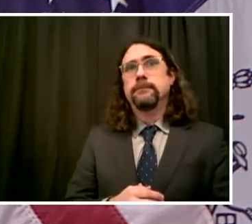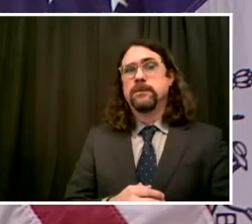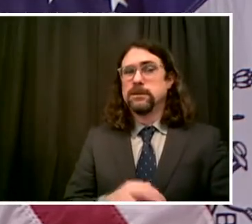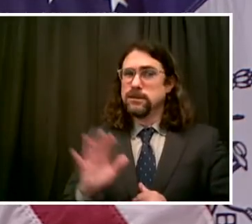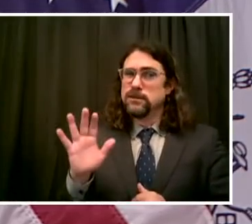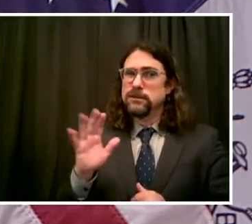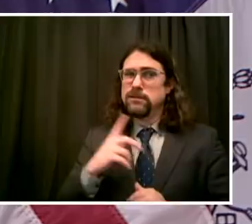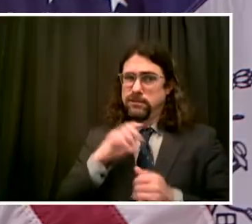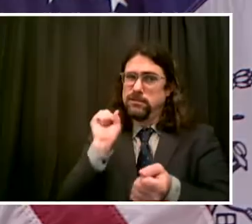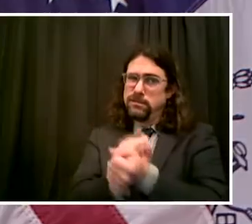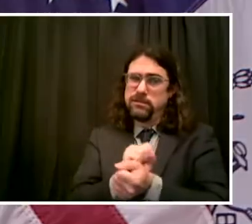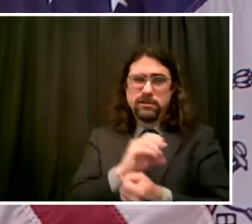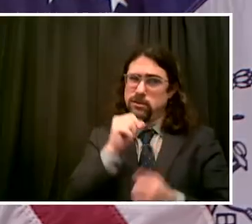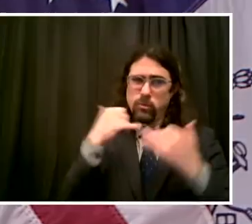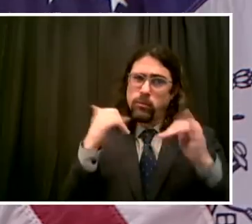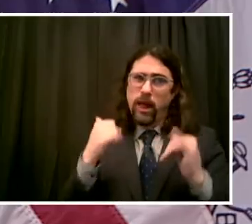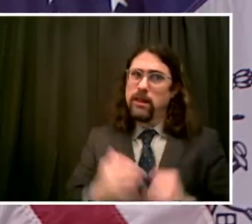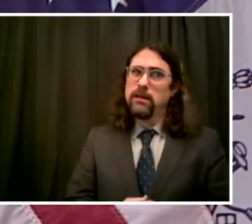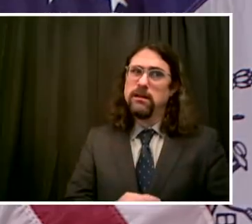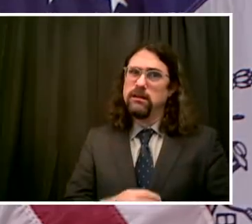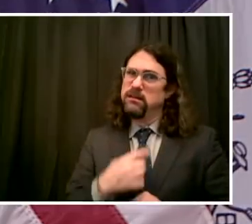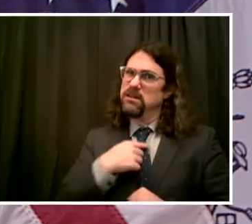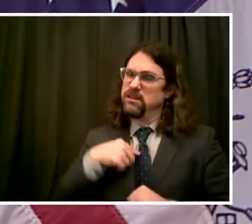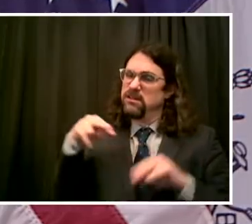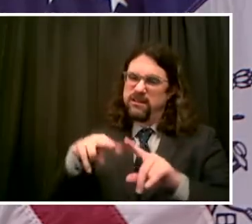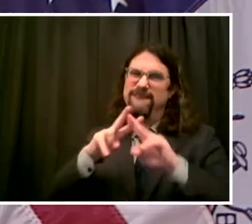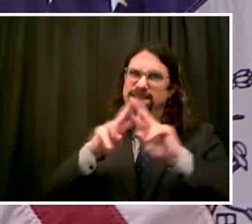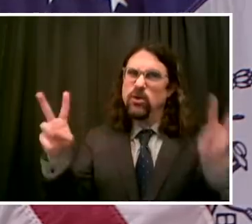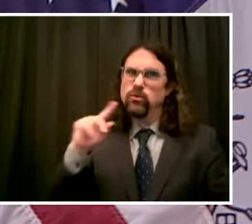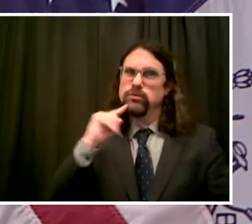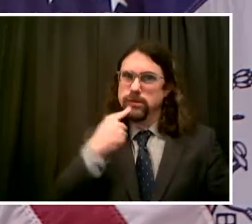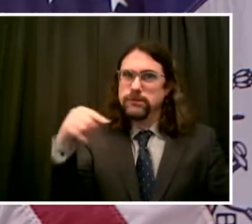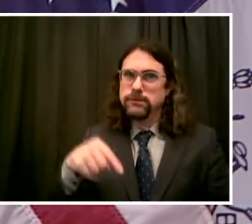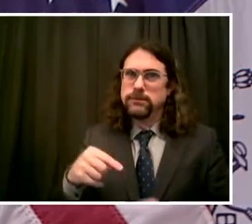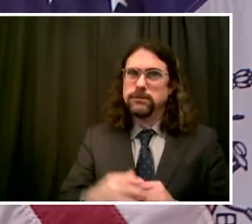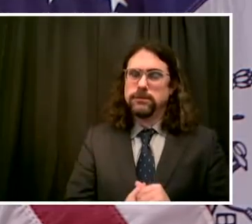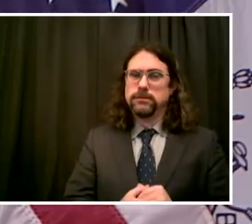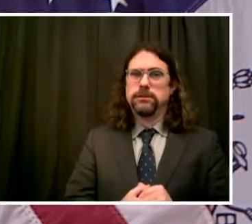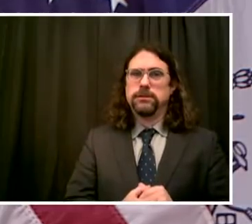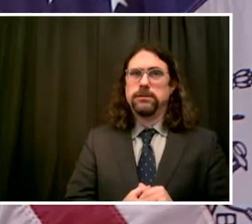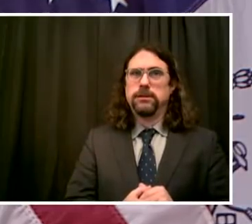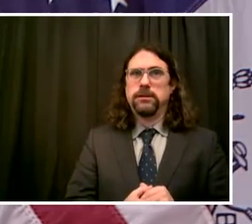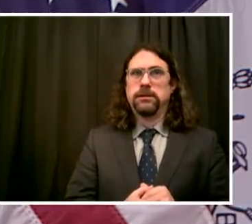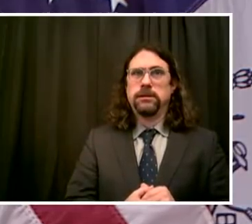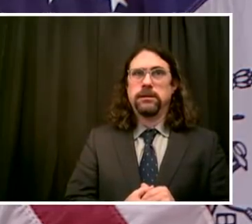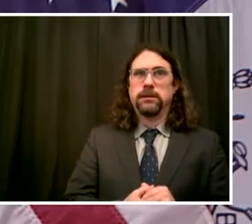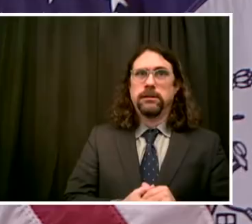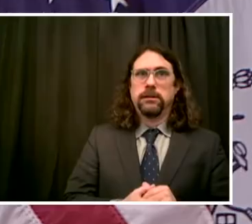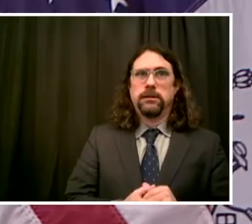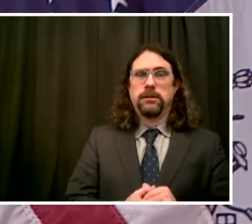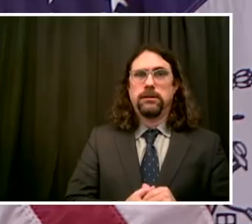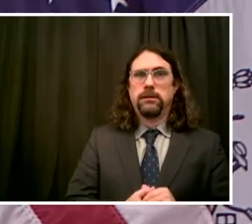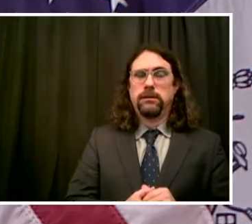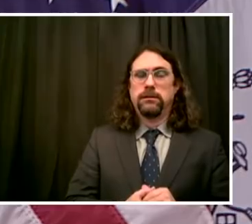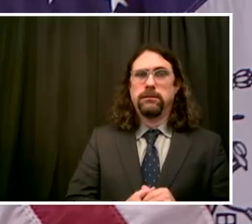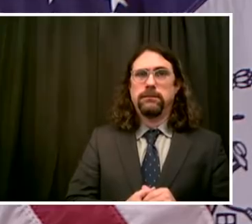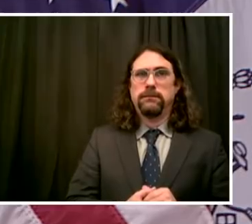SERIOUS CONSEQUENCES WHEN SOMEONE COMMITS ONE OF THESE ACTS. SO LOK,O WHETHER IT IS THIS